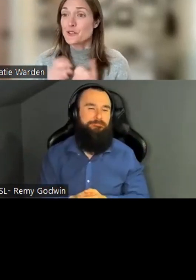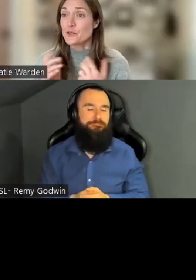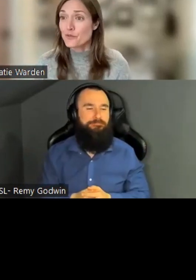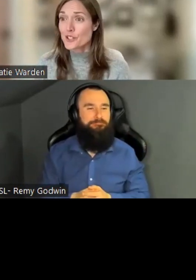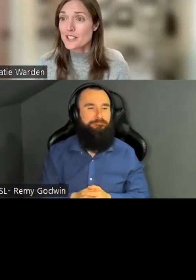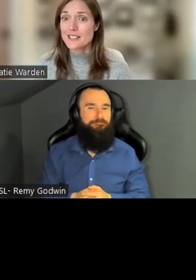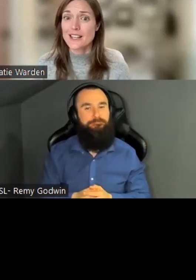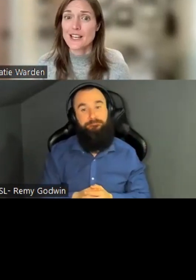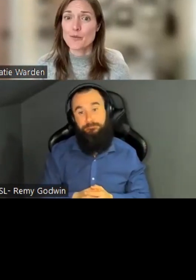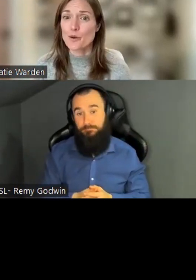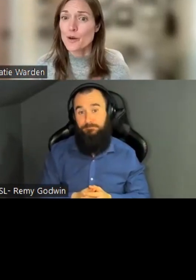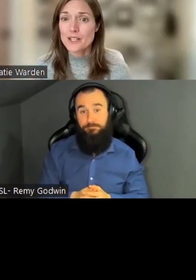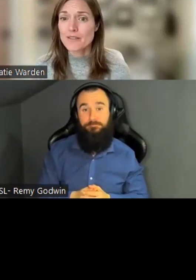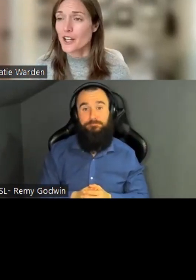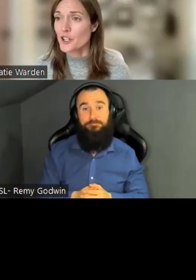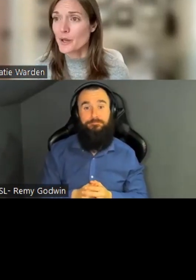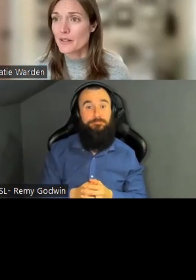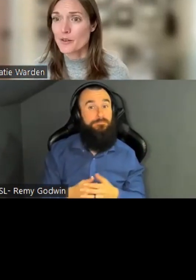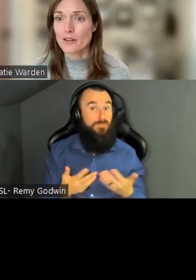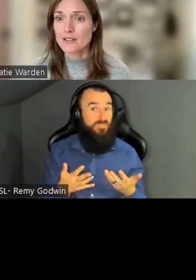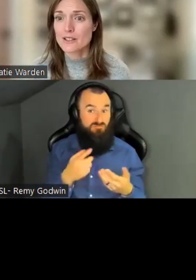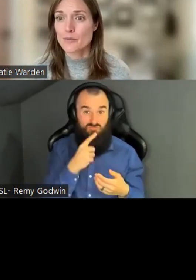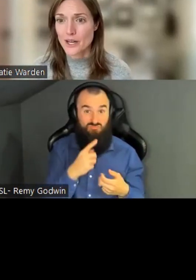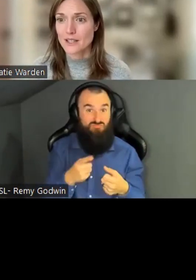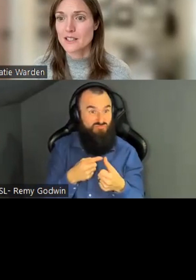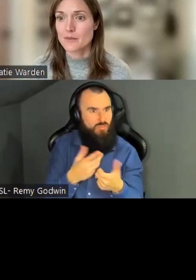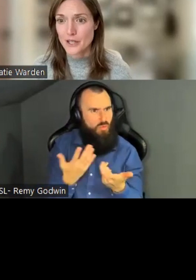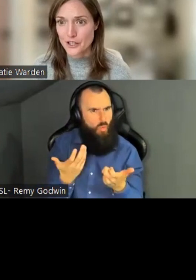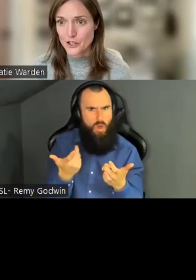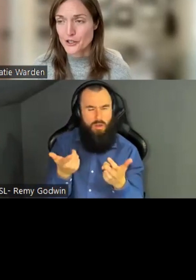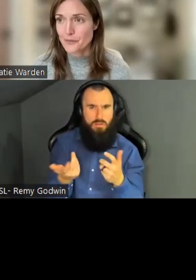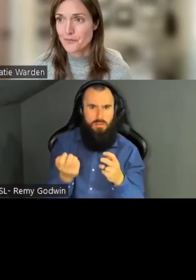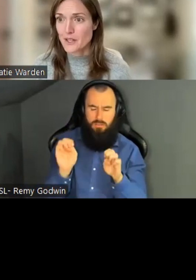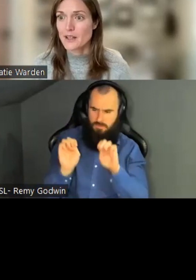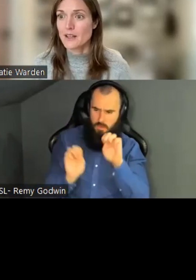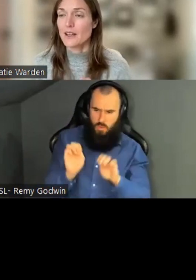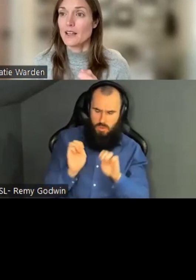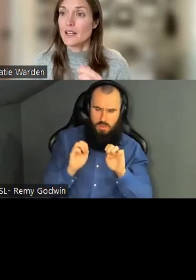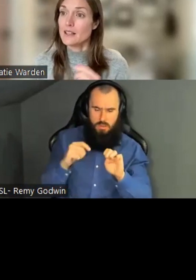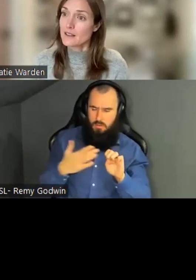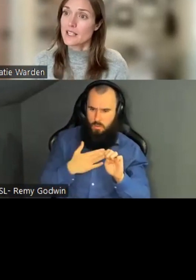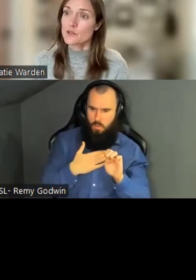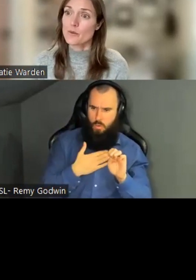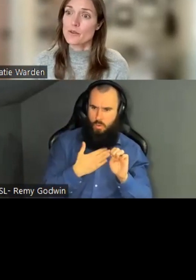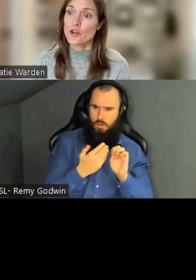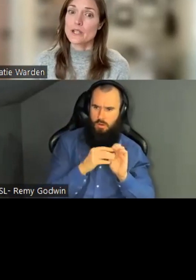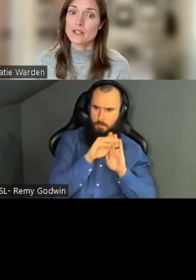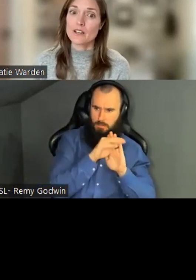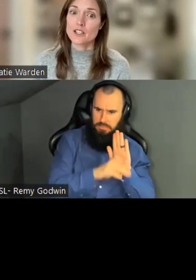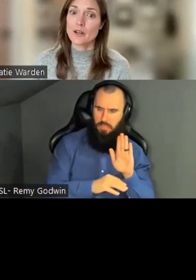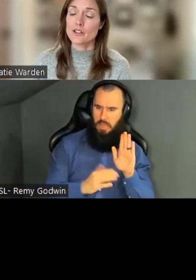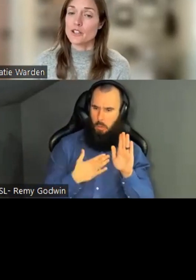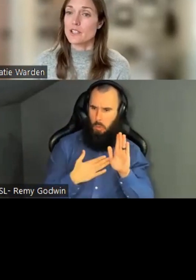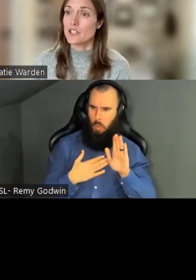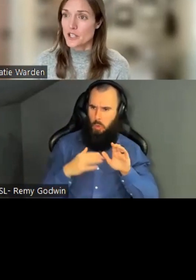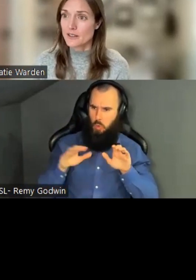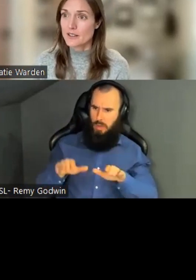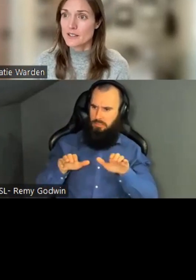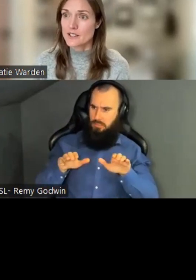So first, we wanna evaluate for policy and practice barriers. In the last webinar, we talked about using checklists